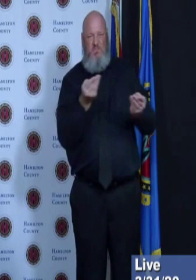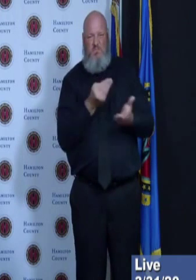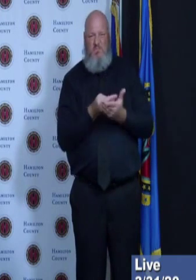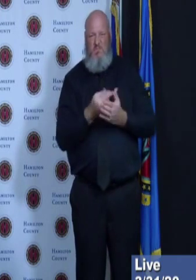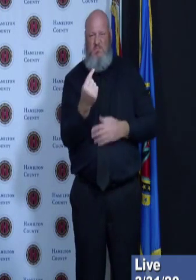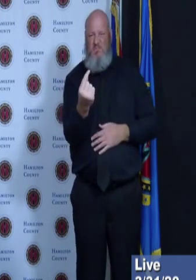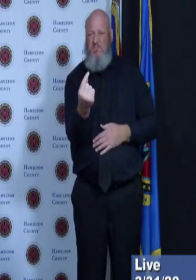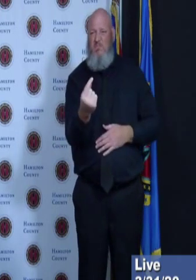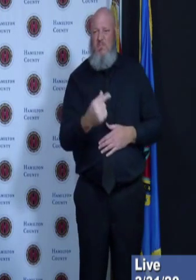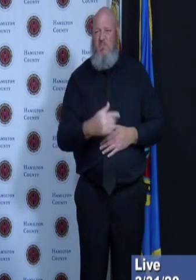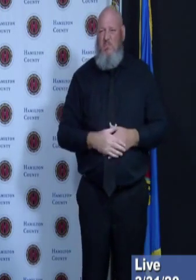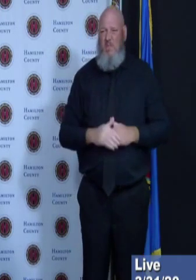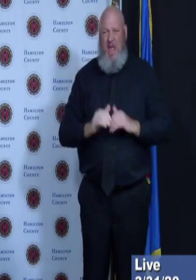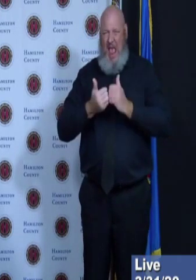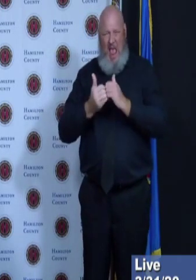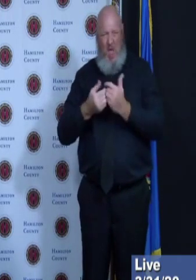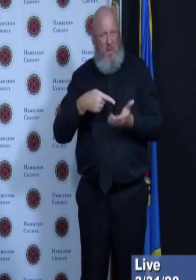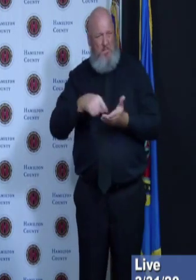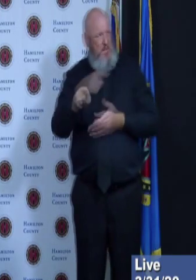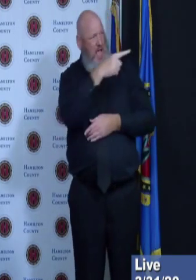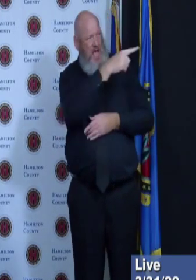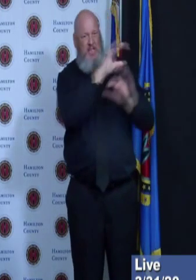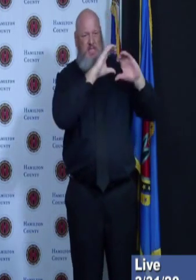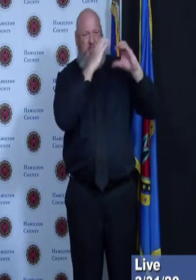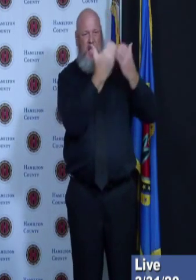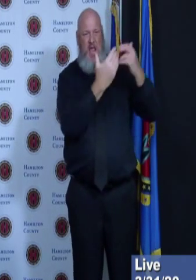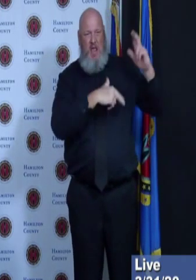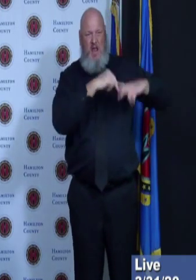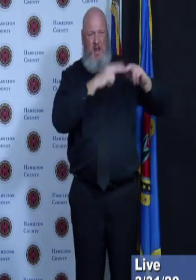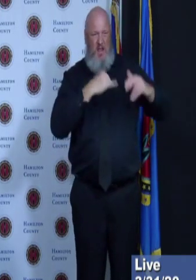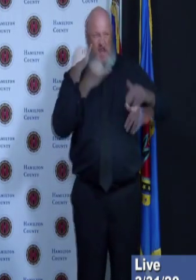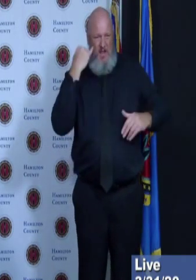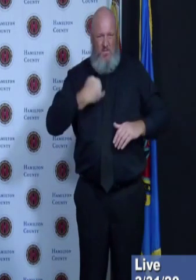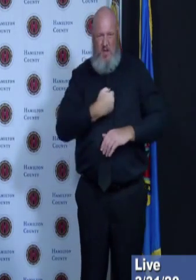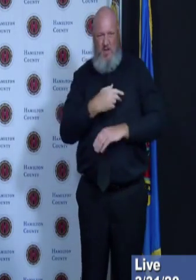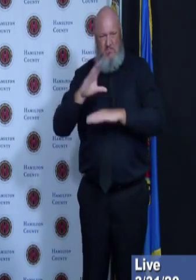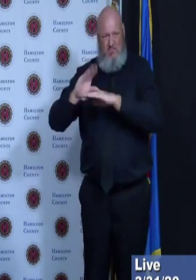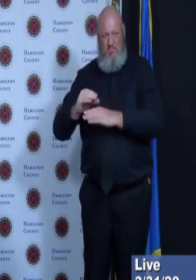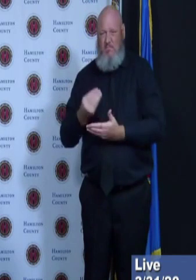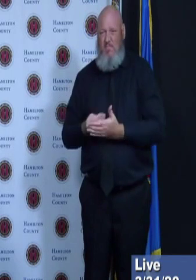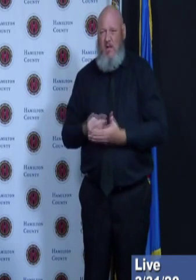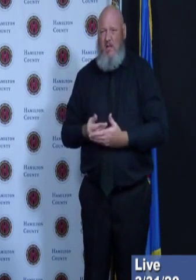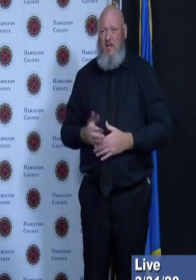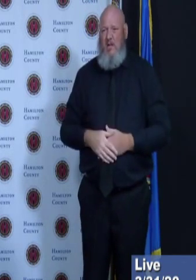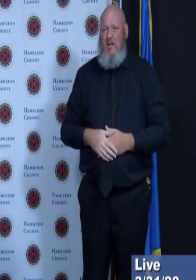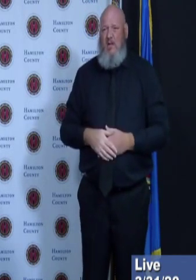and so it'll be a matter of how long we are in this with reduced revenues and